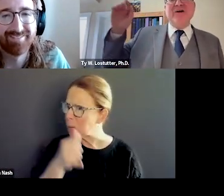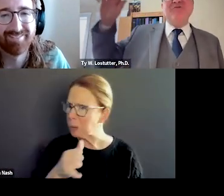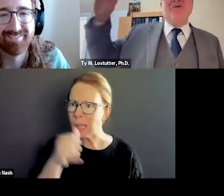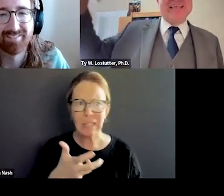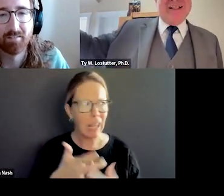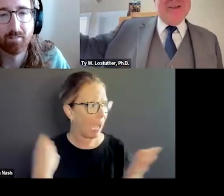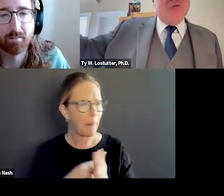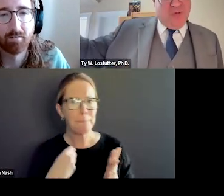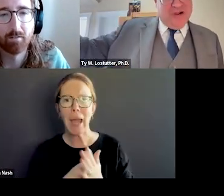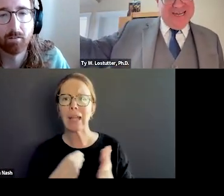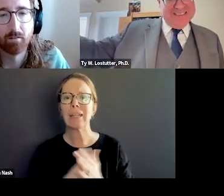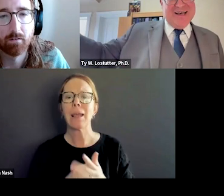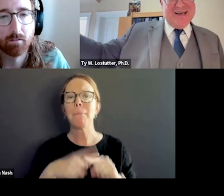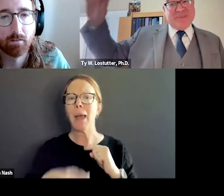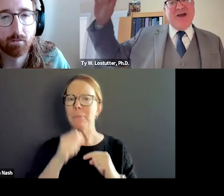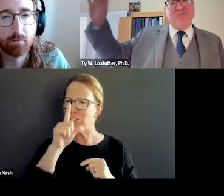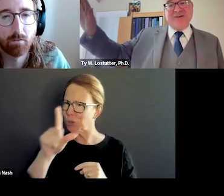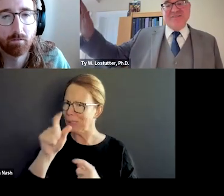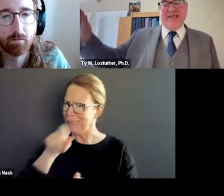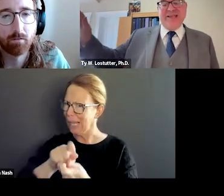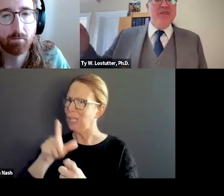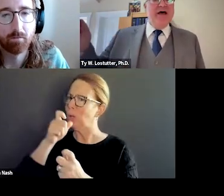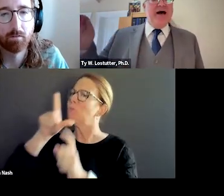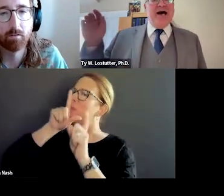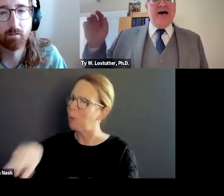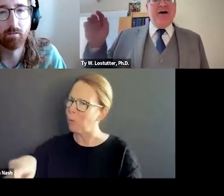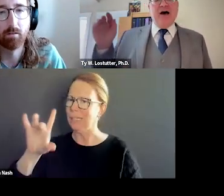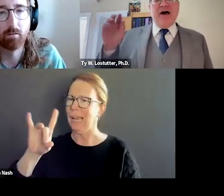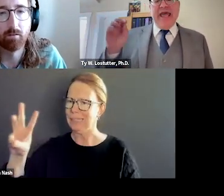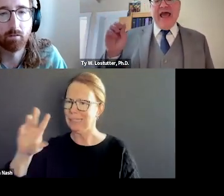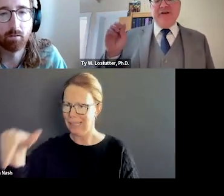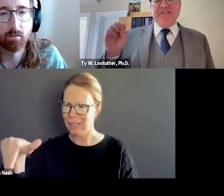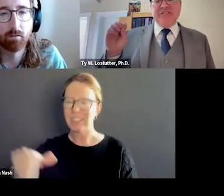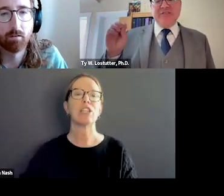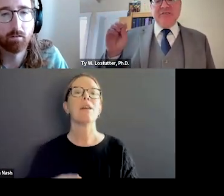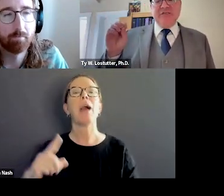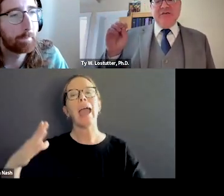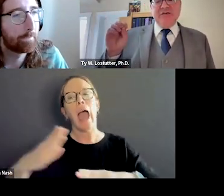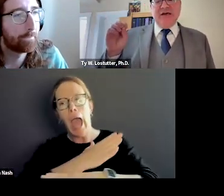So I don't know exactly who reported 86,000, but that was in our study. On average,